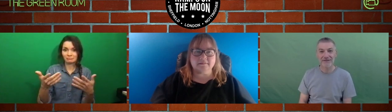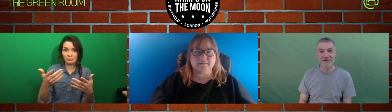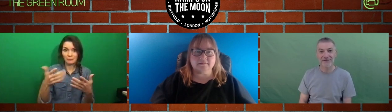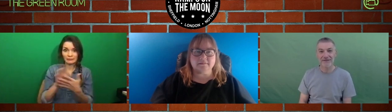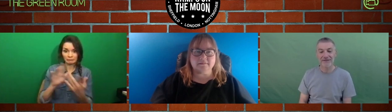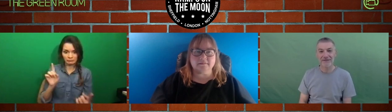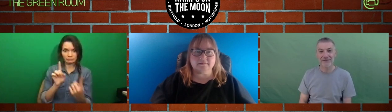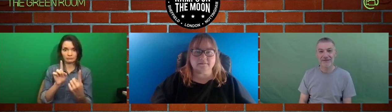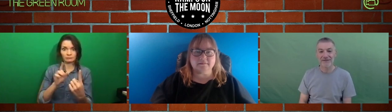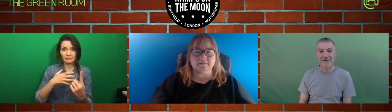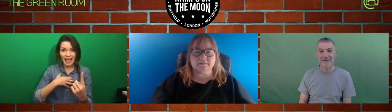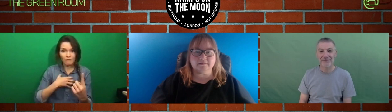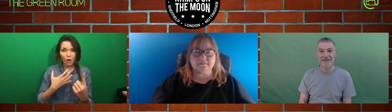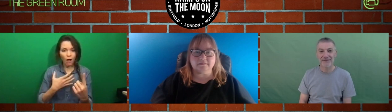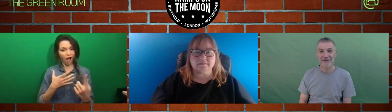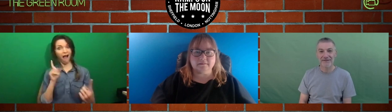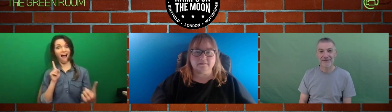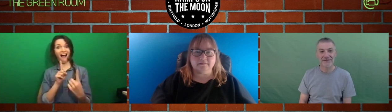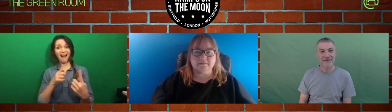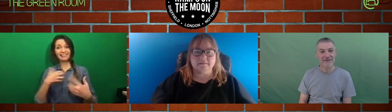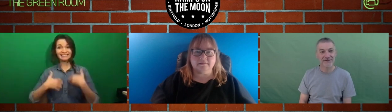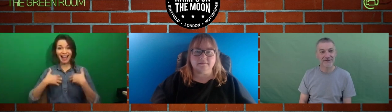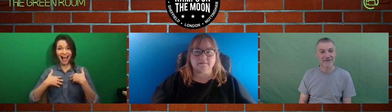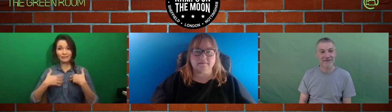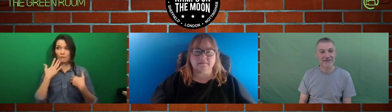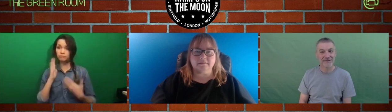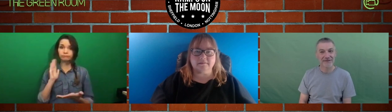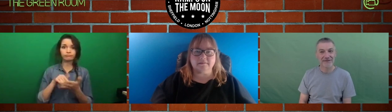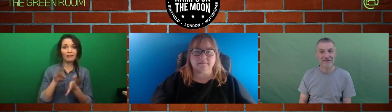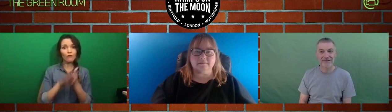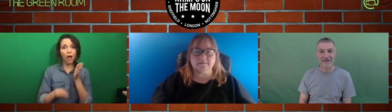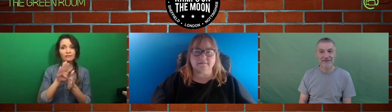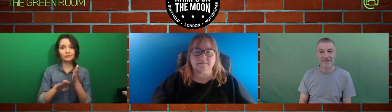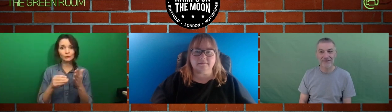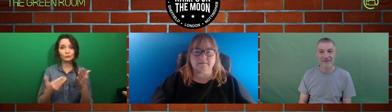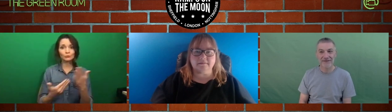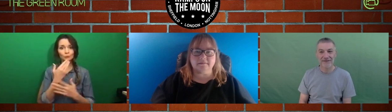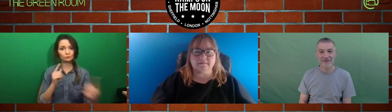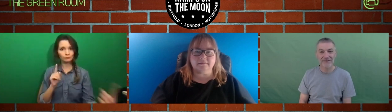exciting thing to to come into rehearsals and know that you're going to be working